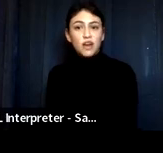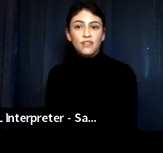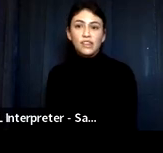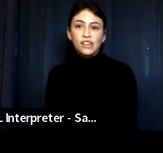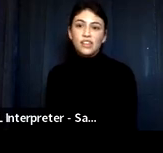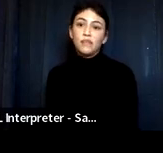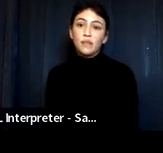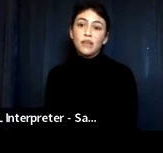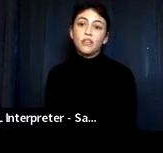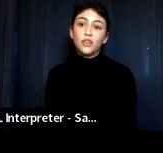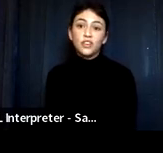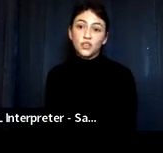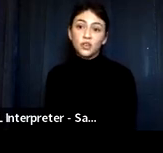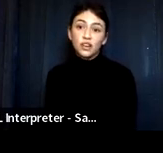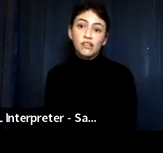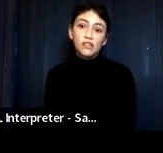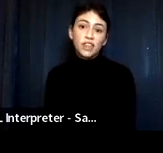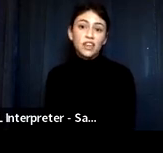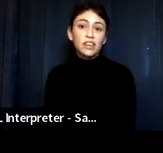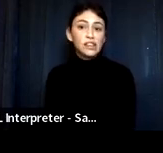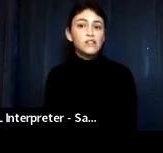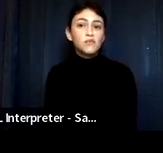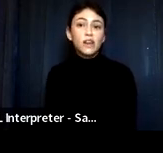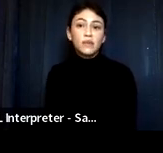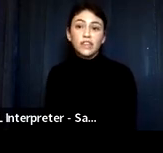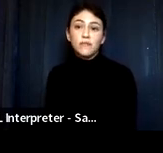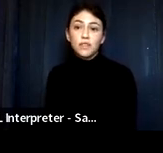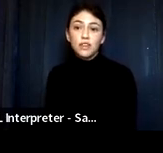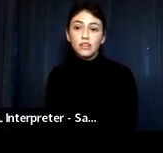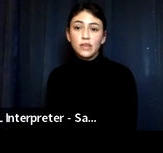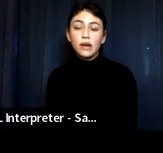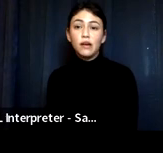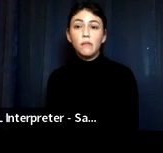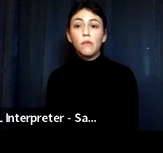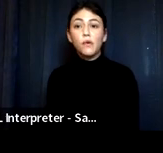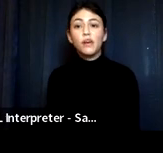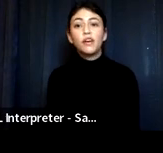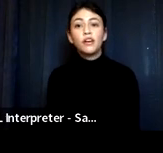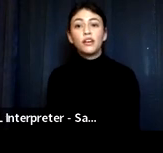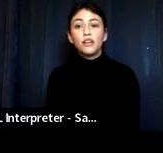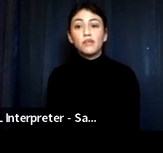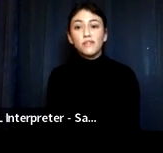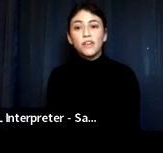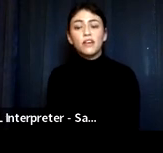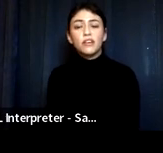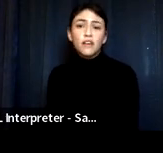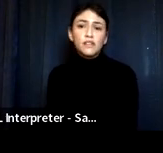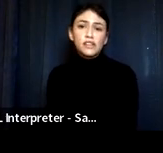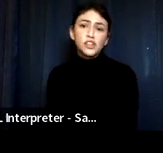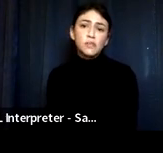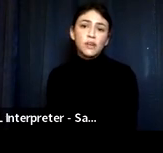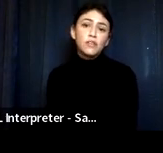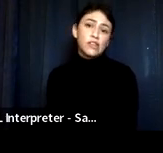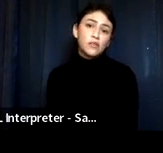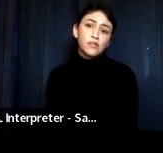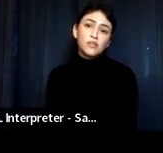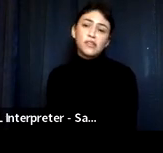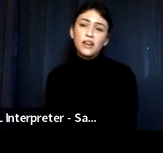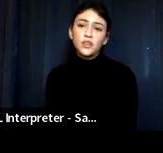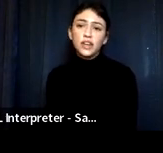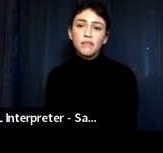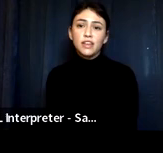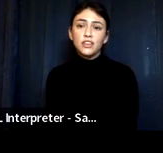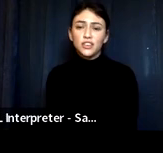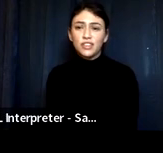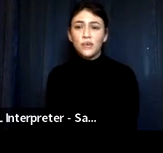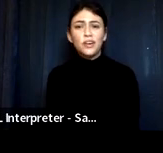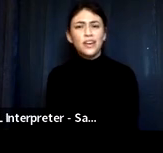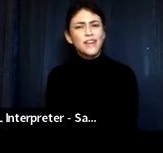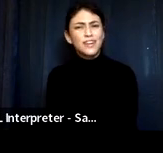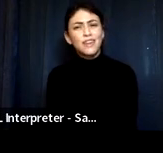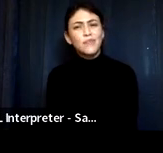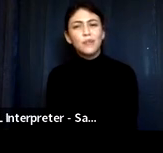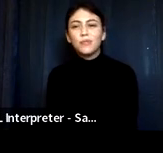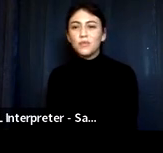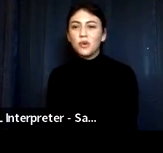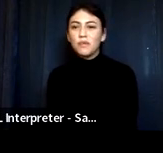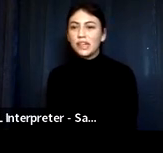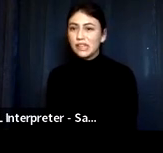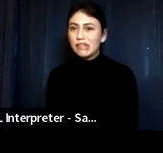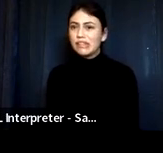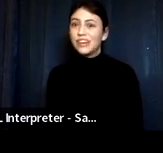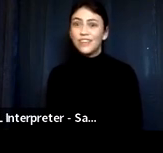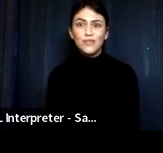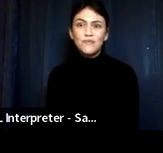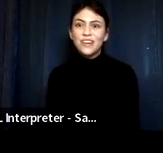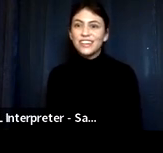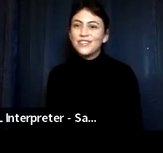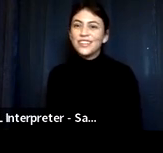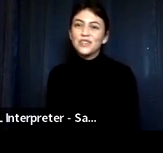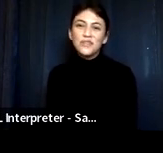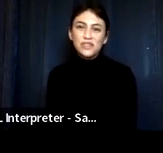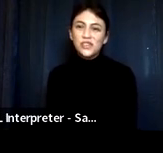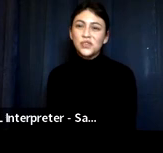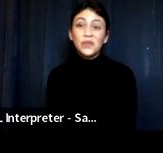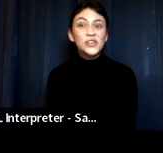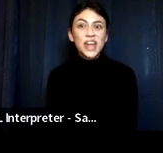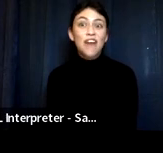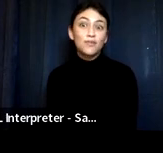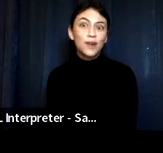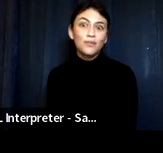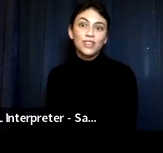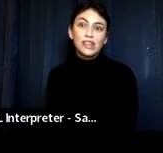But we often see that being thrown under the rug so I think it's right about time for there to be more specific conversation about disabled students graduating and making sure that we're not having that problem anymore, because it's what mundane we're in the 20 first century we shouldn't have a problem with